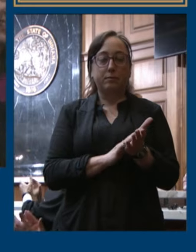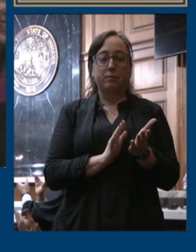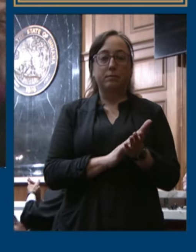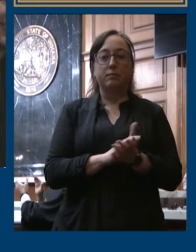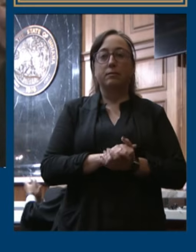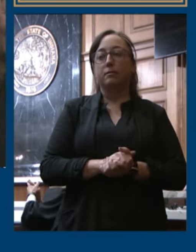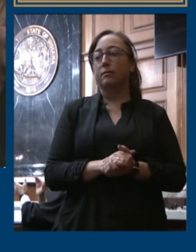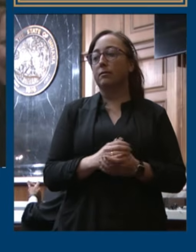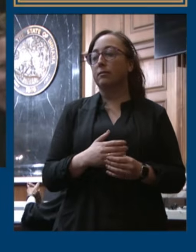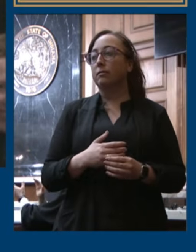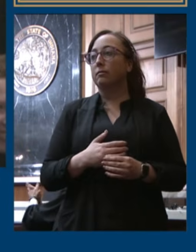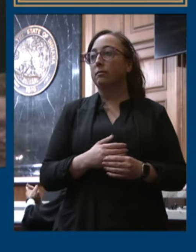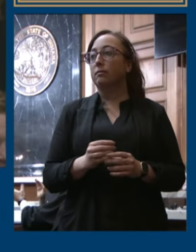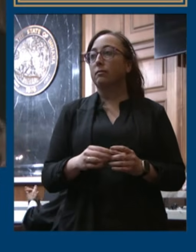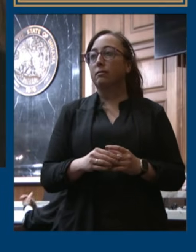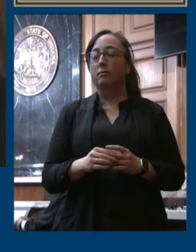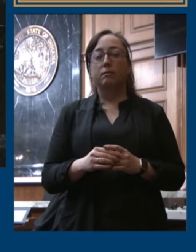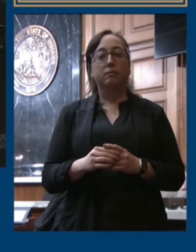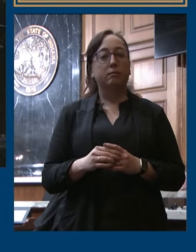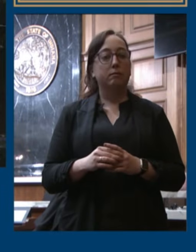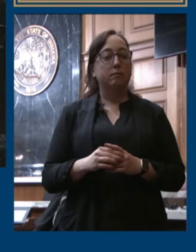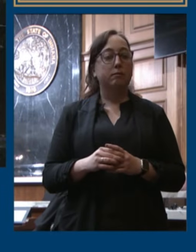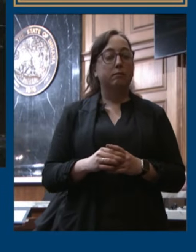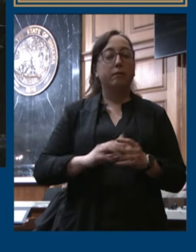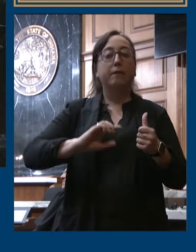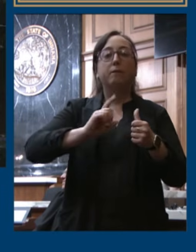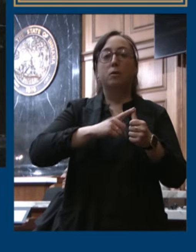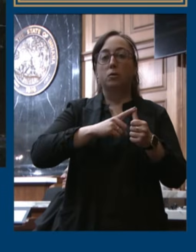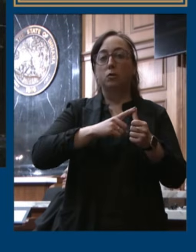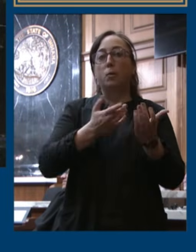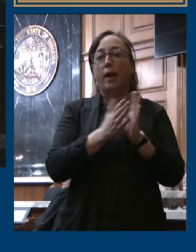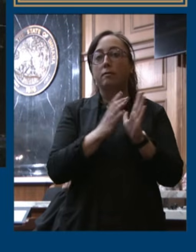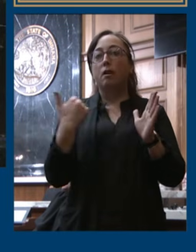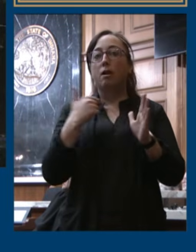FIRST, YOU ASKED US TO BUILD A COMPREHENSIVE